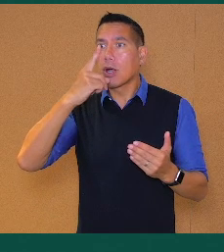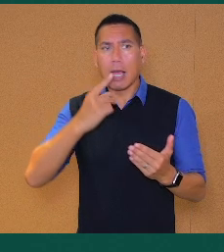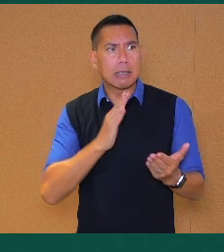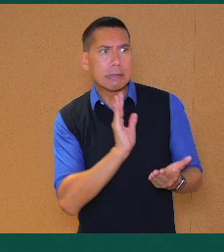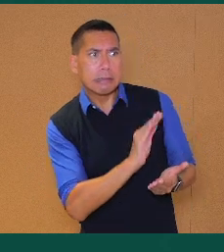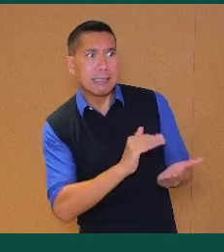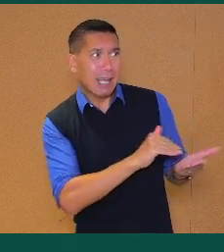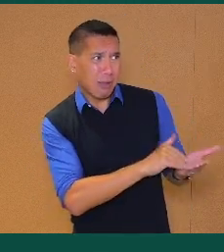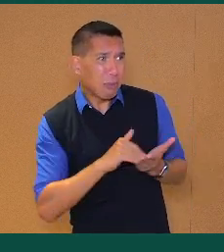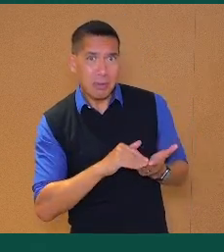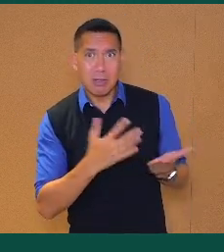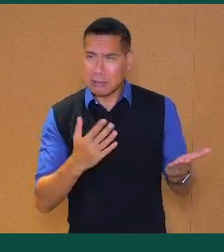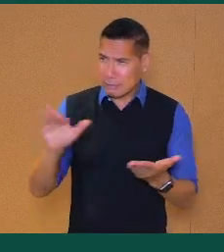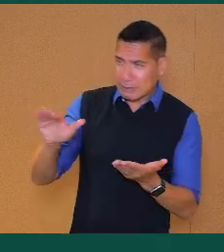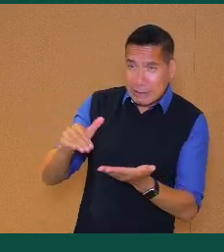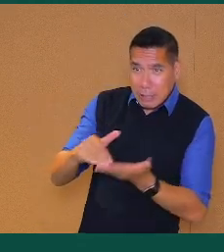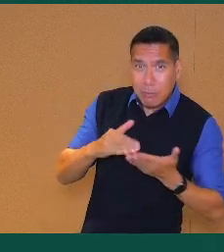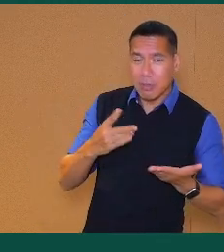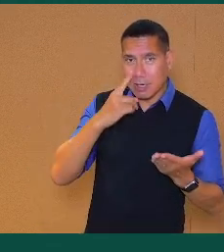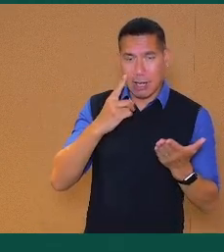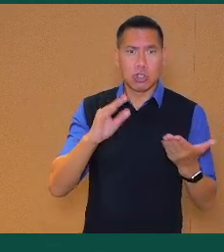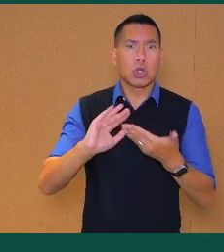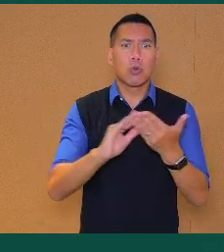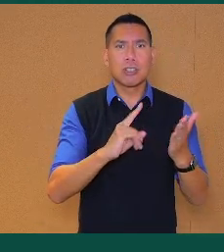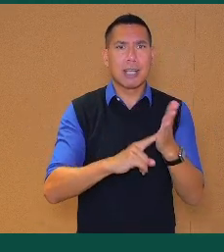work is needed and where these people can get help and this is